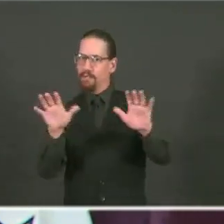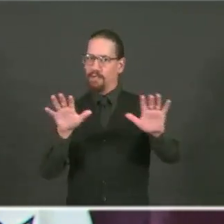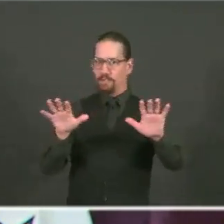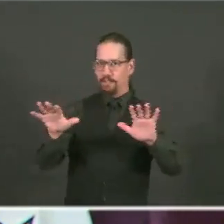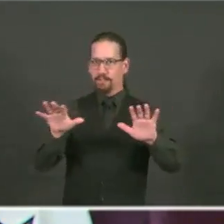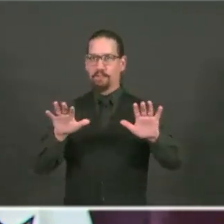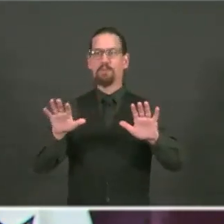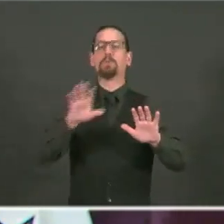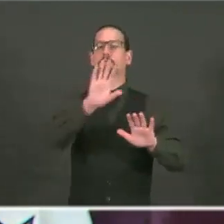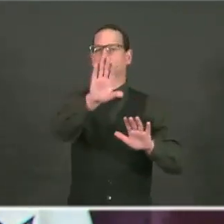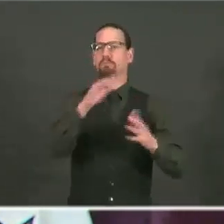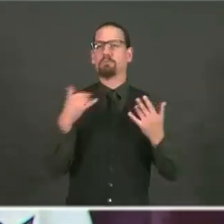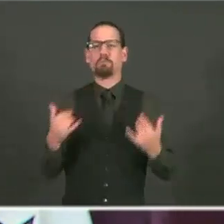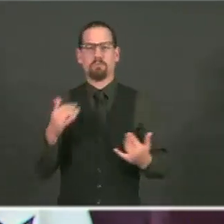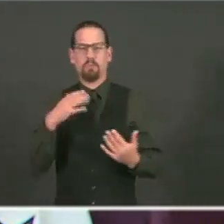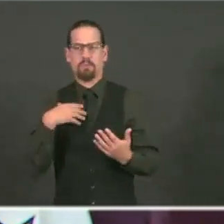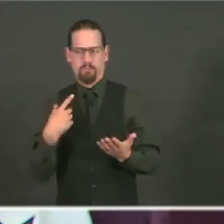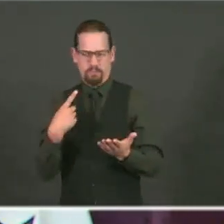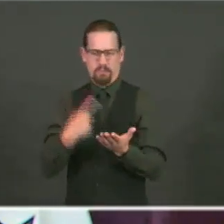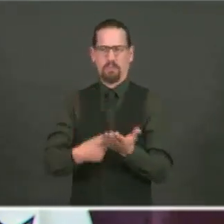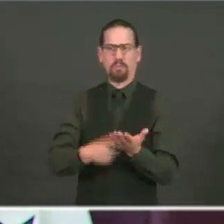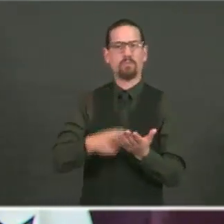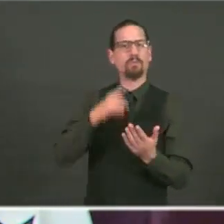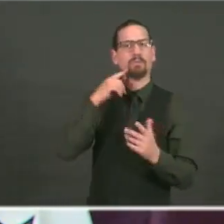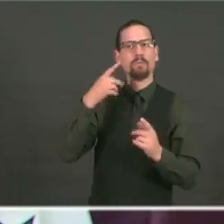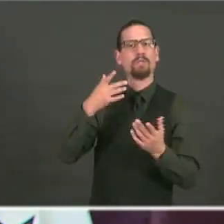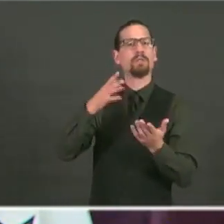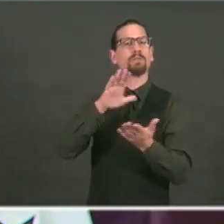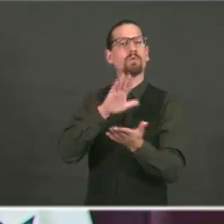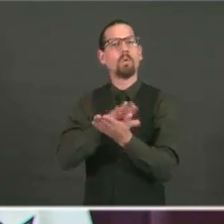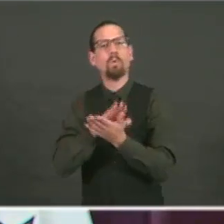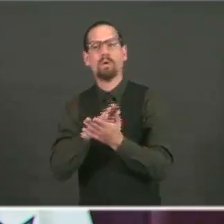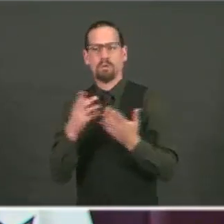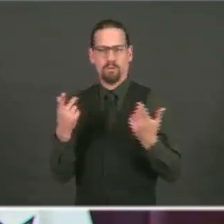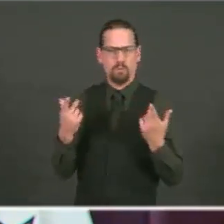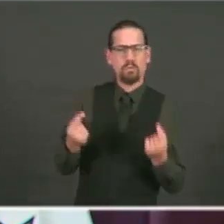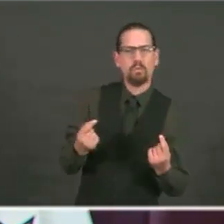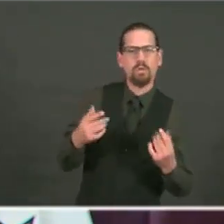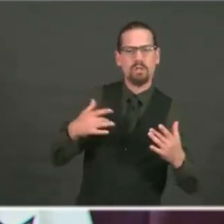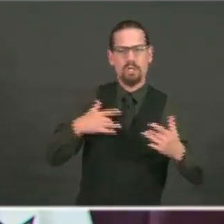HAVE BEEN GETTING A LOT QUESTIONS, WHAT IS GOING ON AT PC, HOW BAD IS IT, WHAT IS GOING